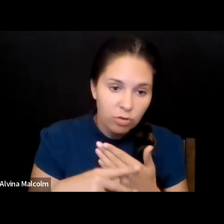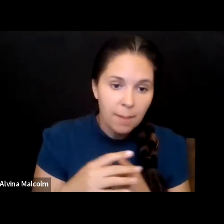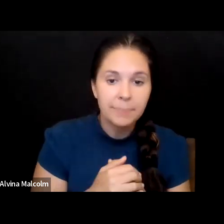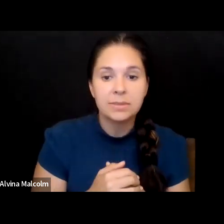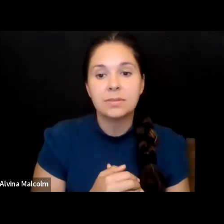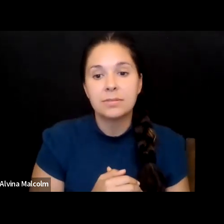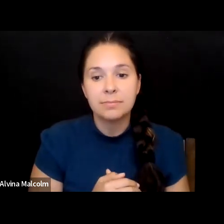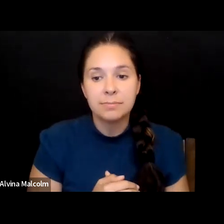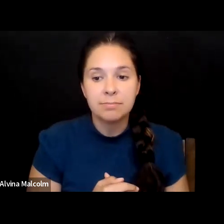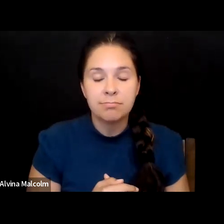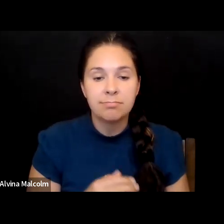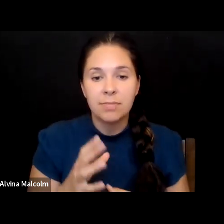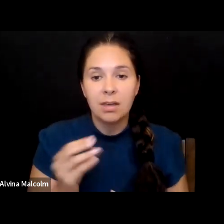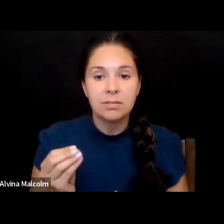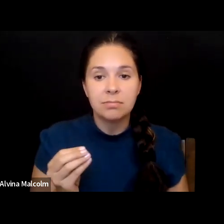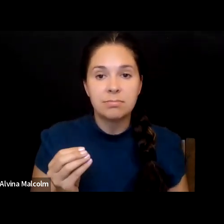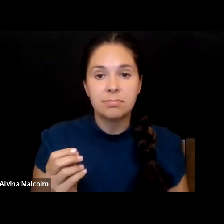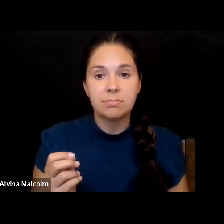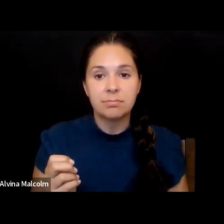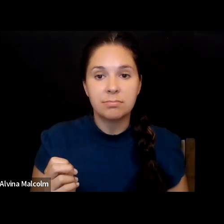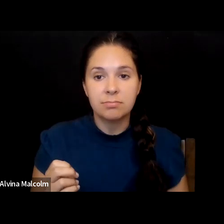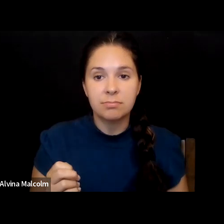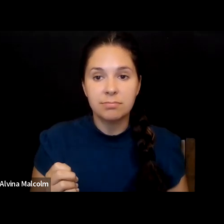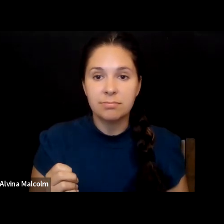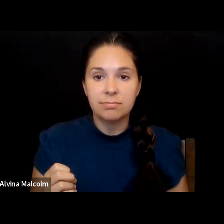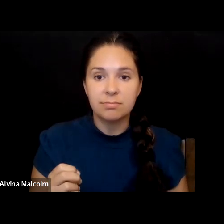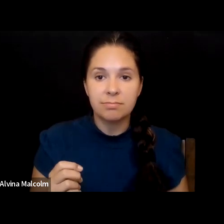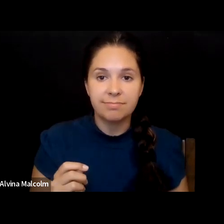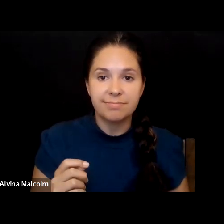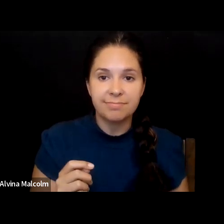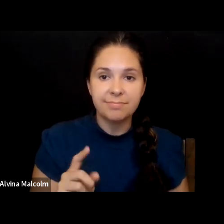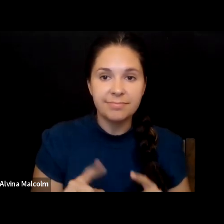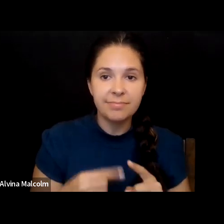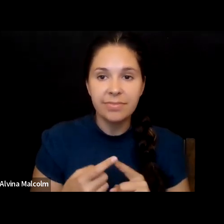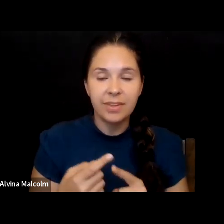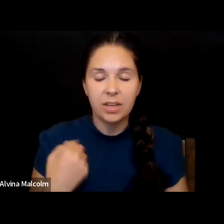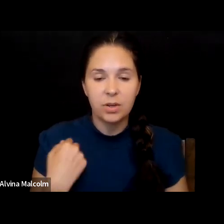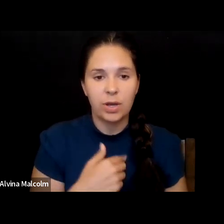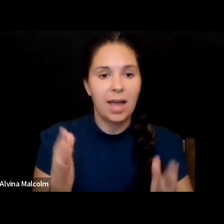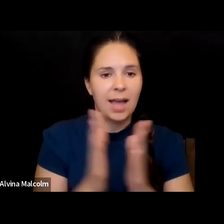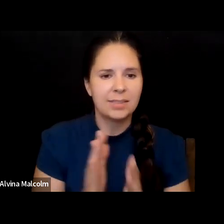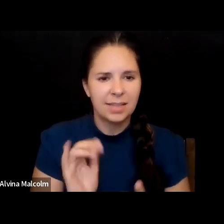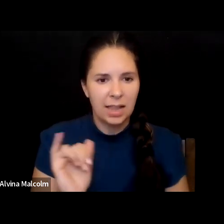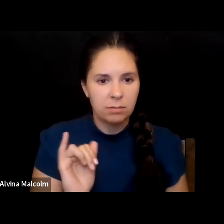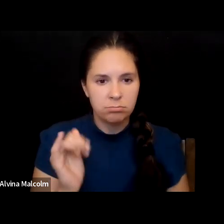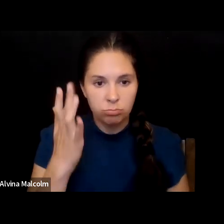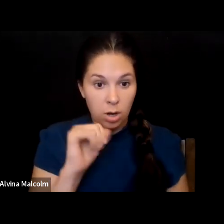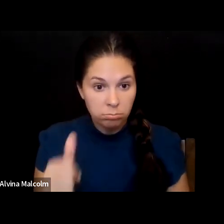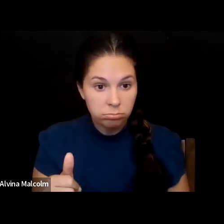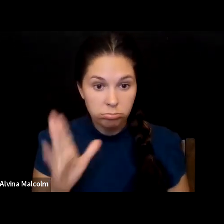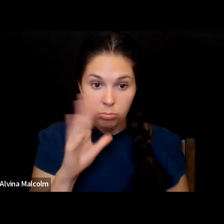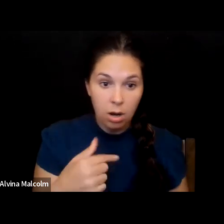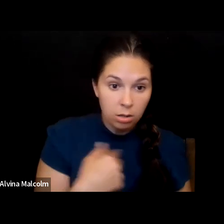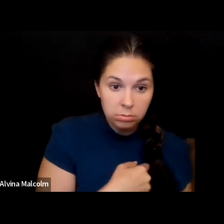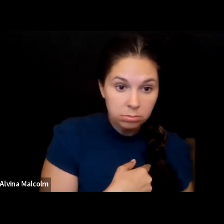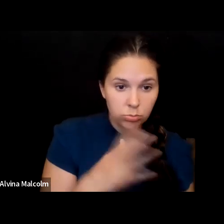the community. It's always Salvation